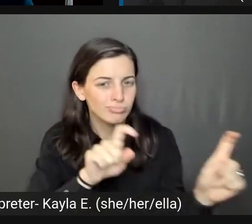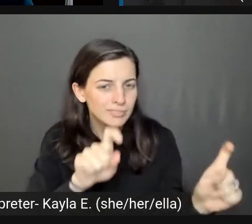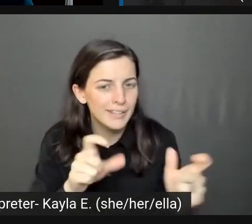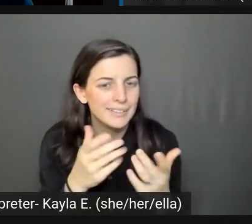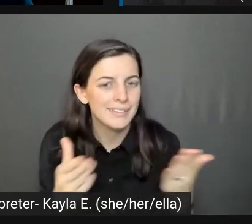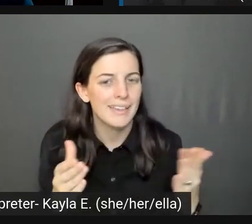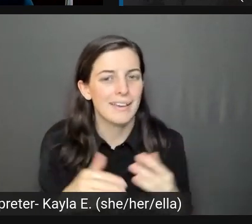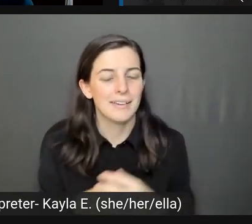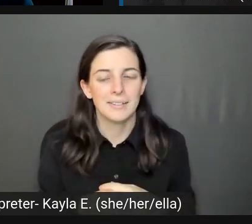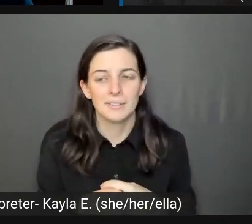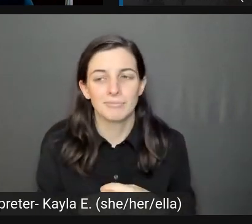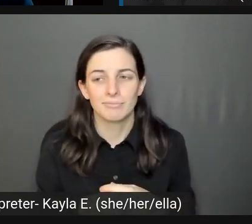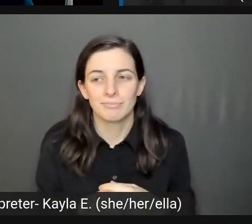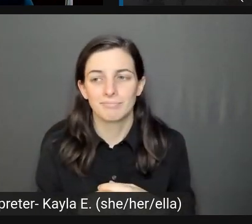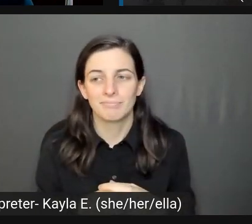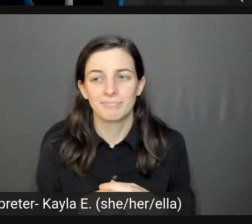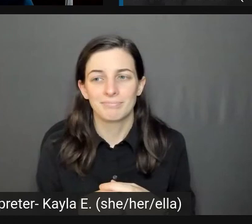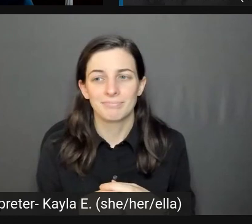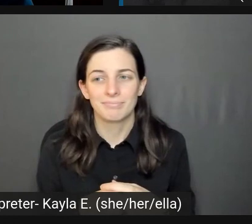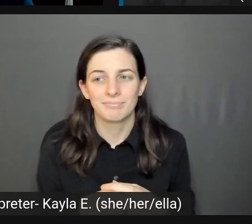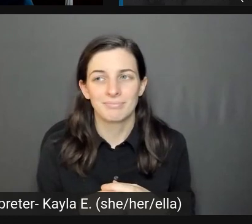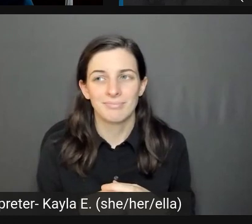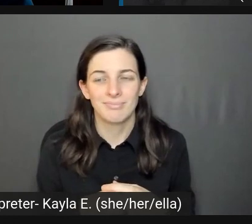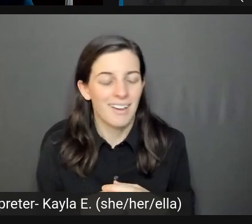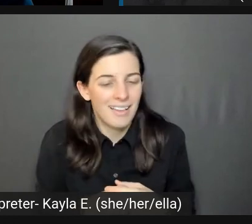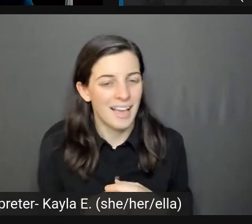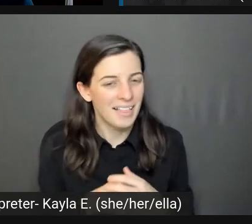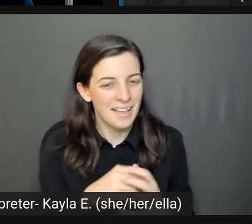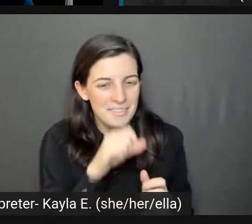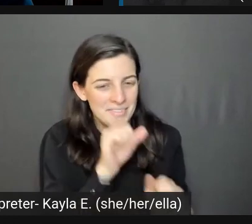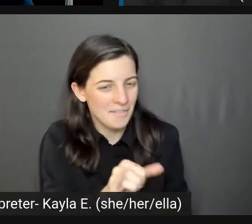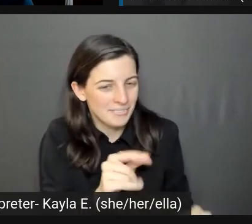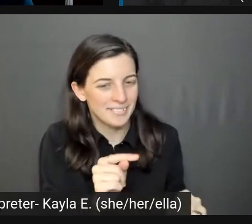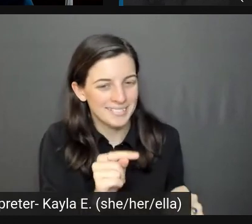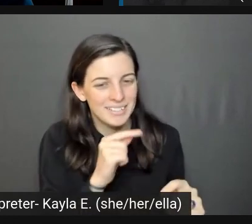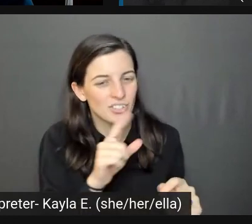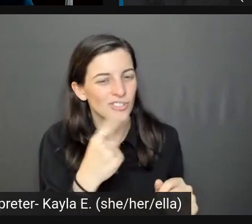I think it's nice to look over the shoulder of somebody